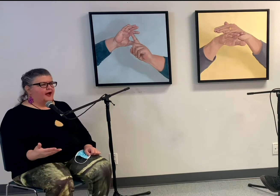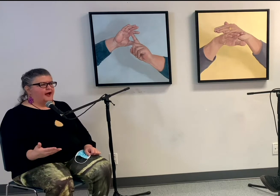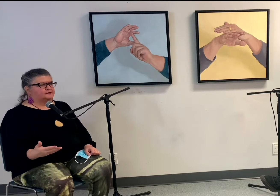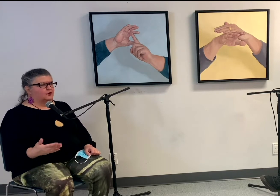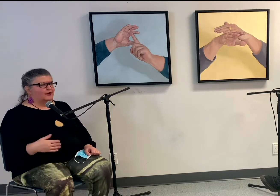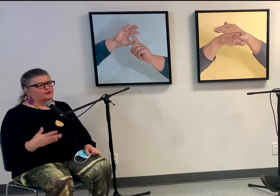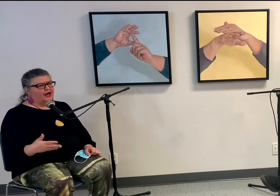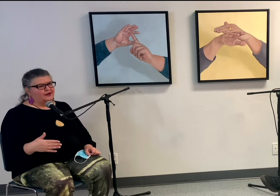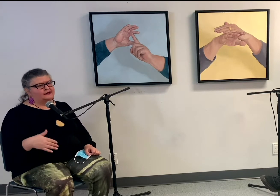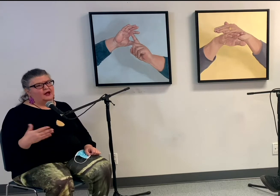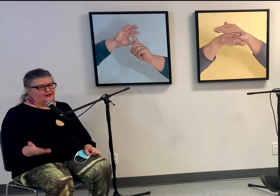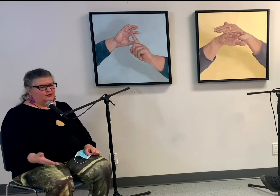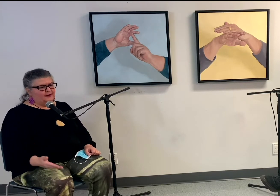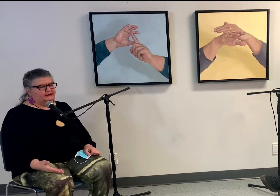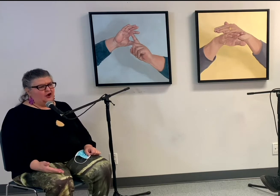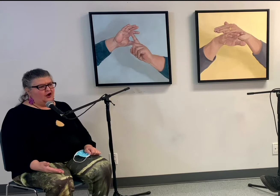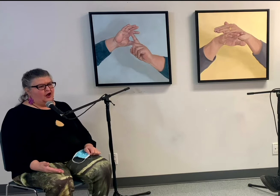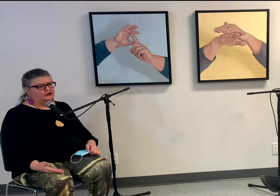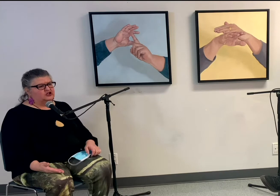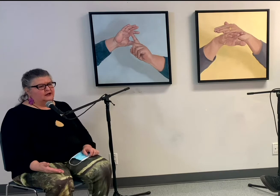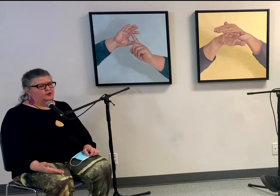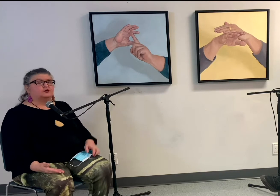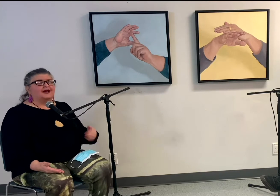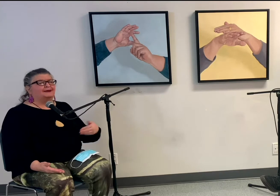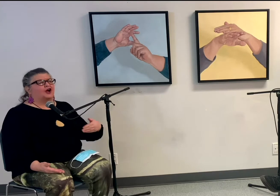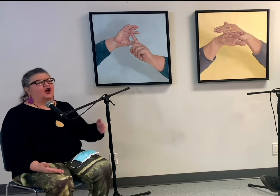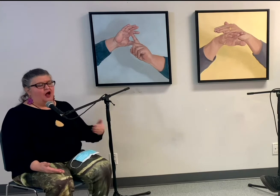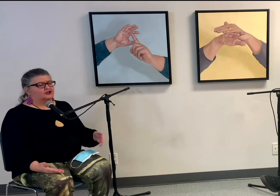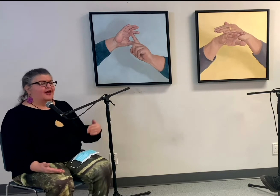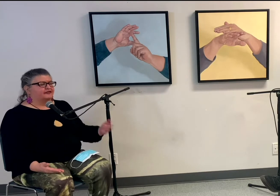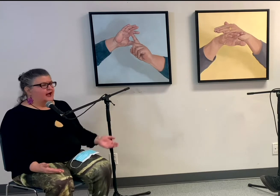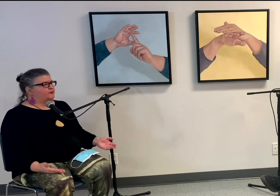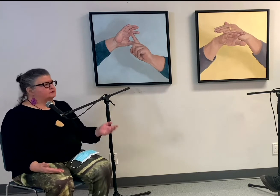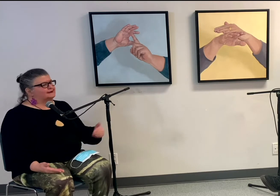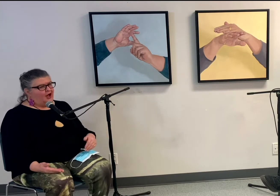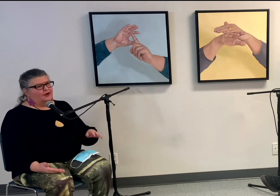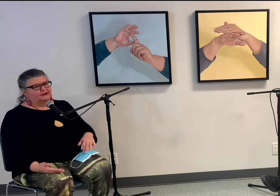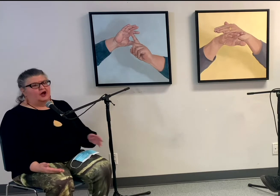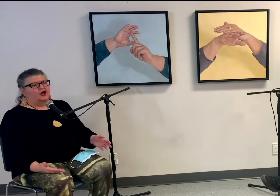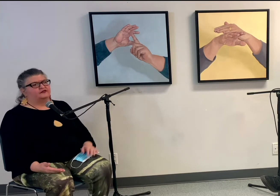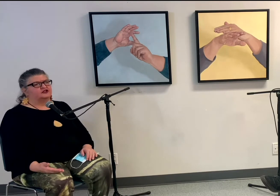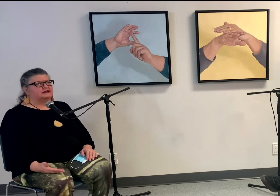And then when I graduate, I went do Emily, Emily Carr college at the time now Emily Carr university.